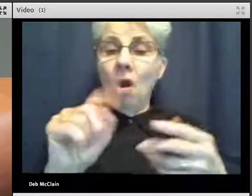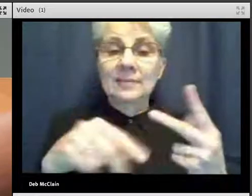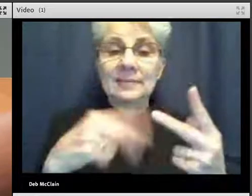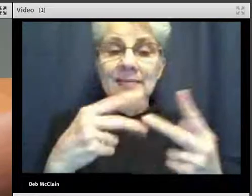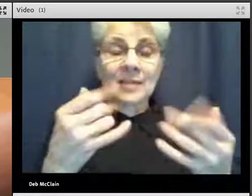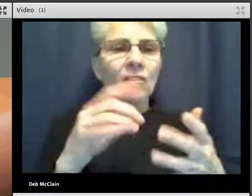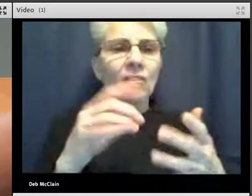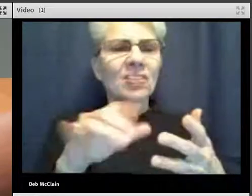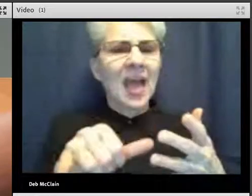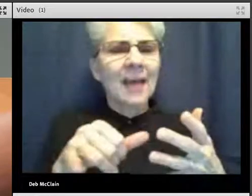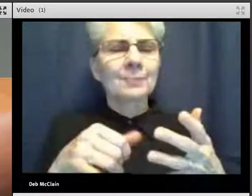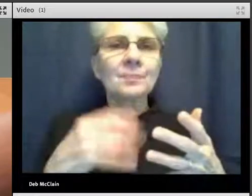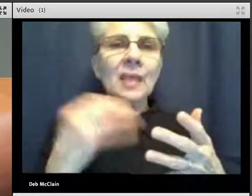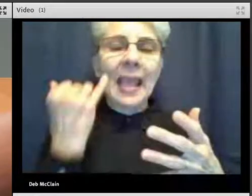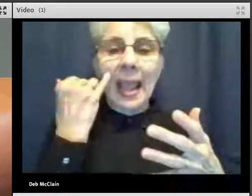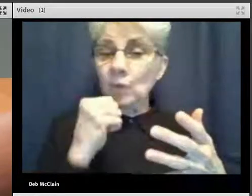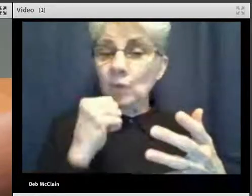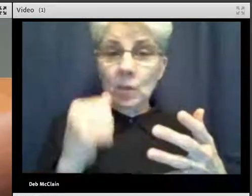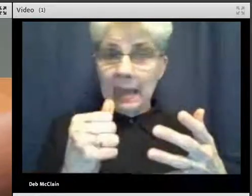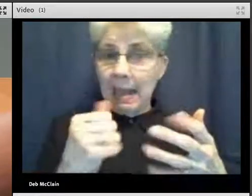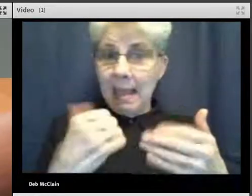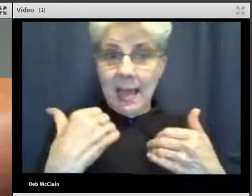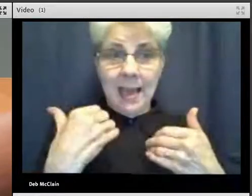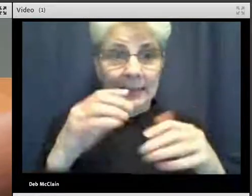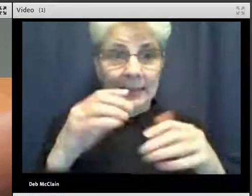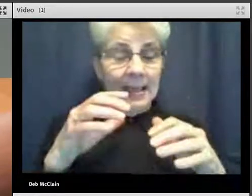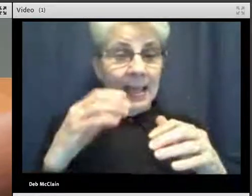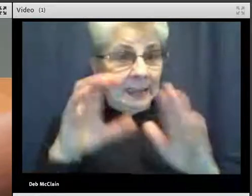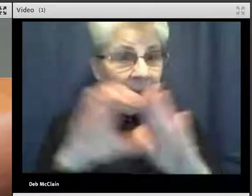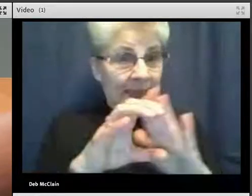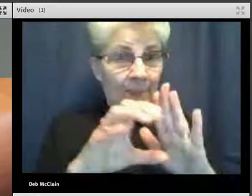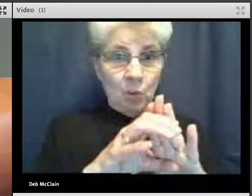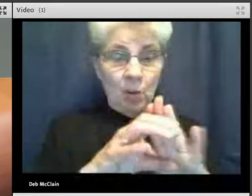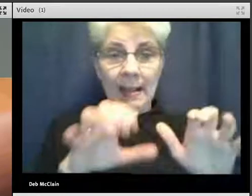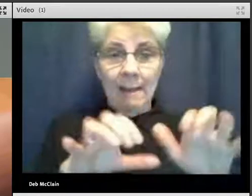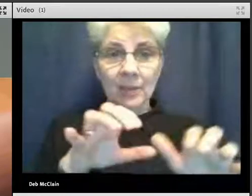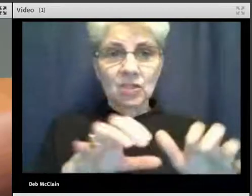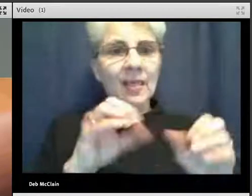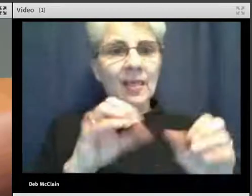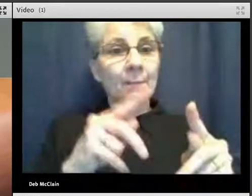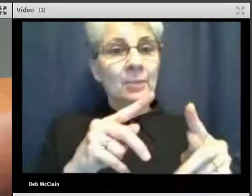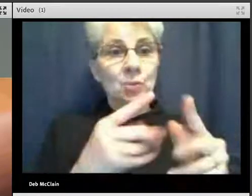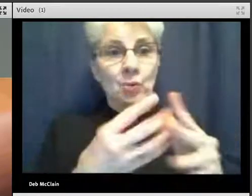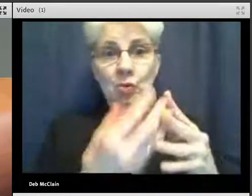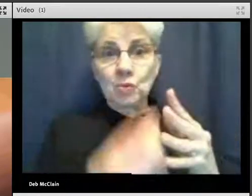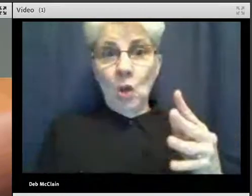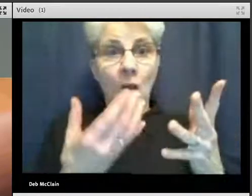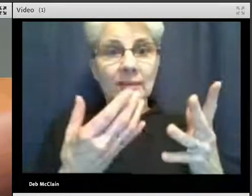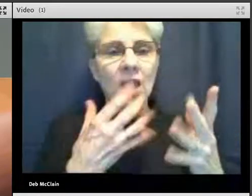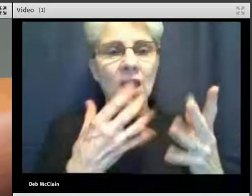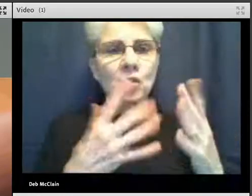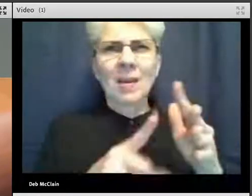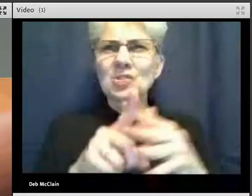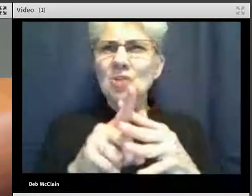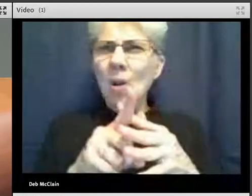is that if you are not tagging your images, that's an opportunity lost. And secondly, you might show up in weird --